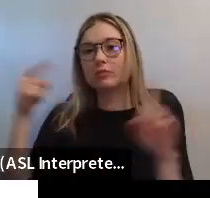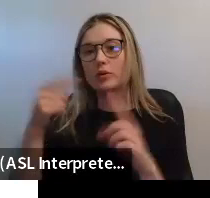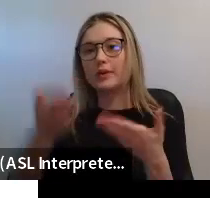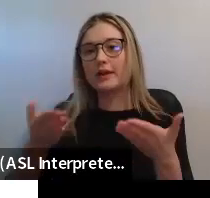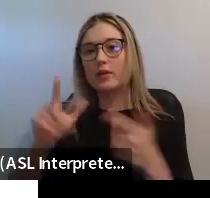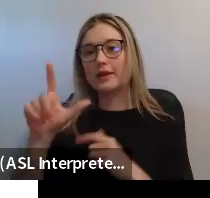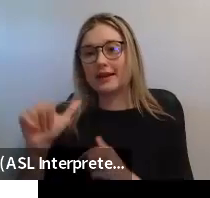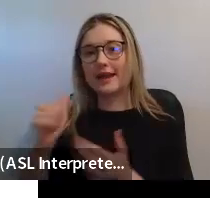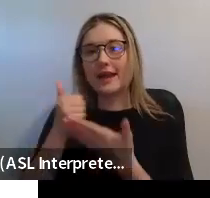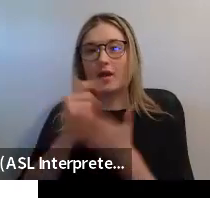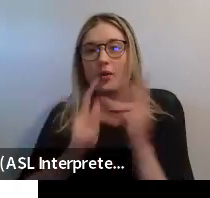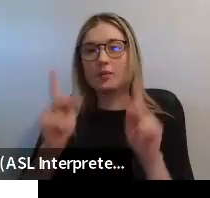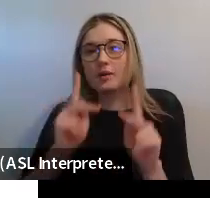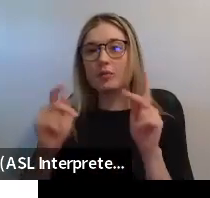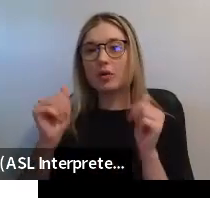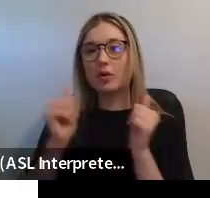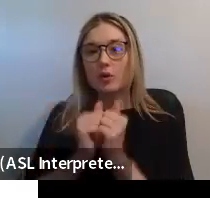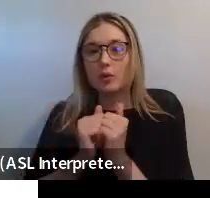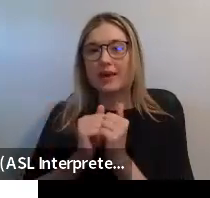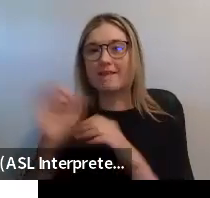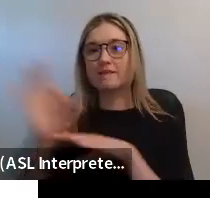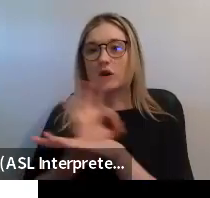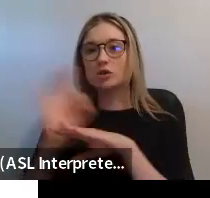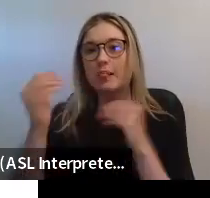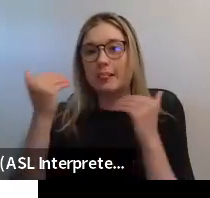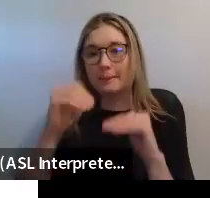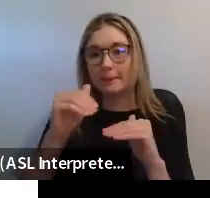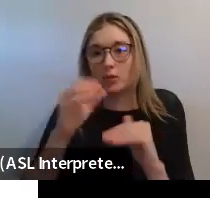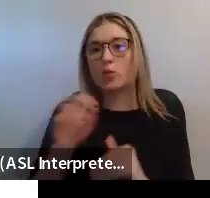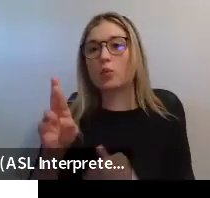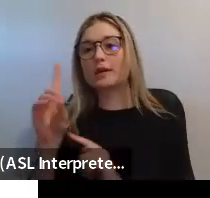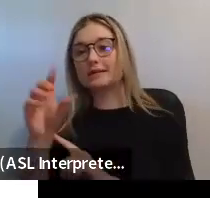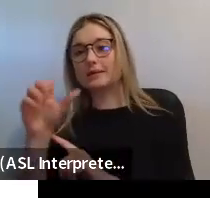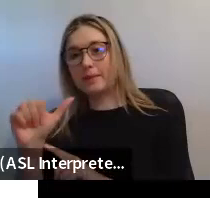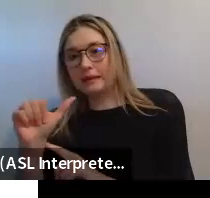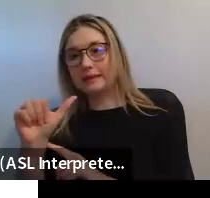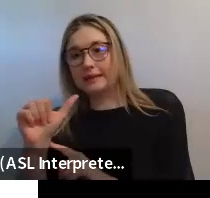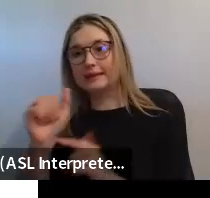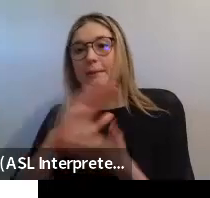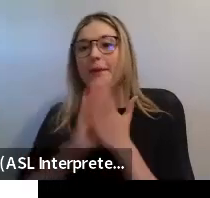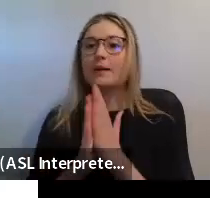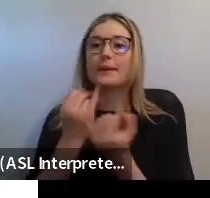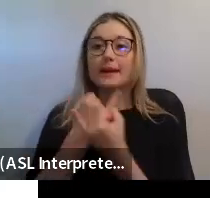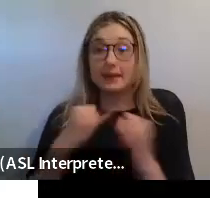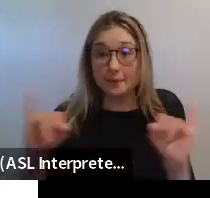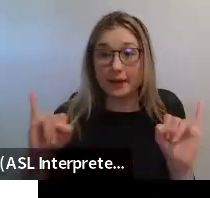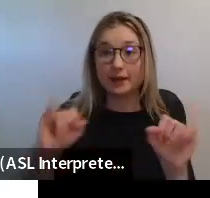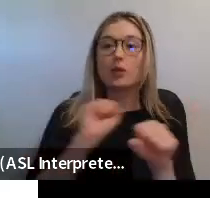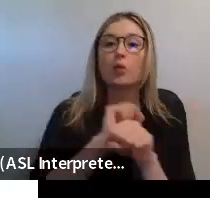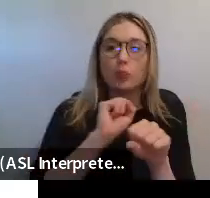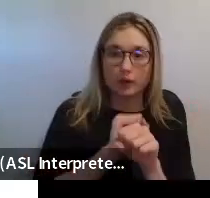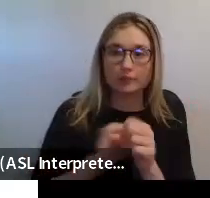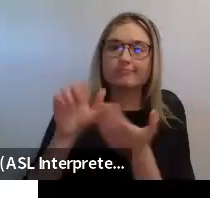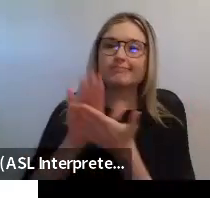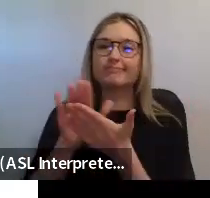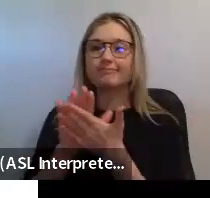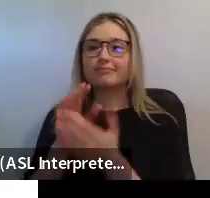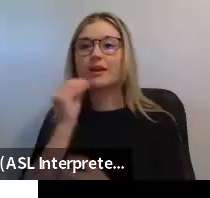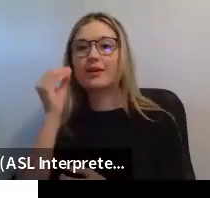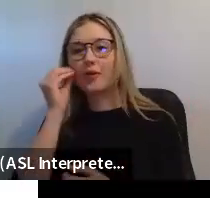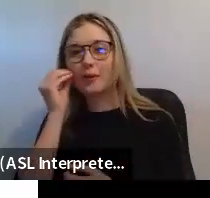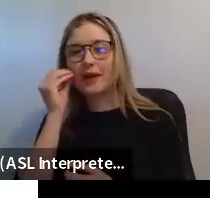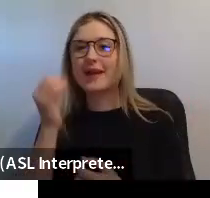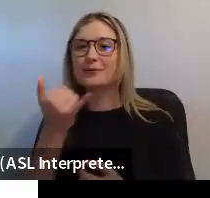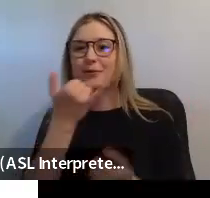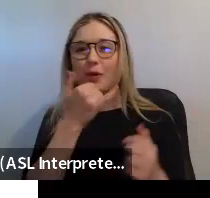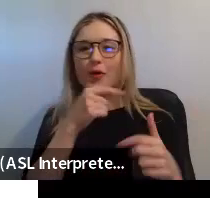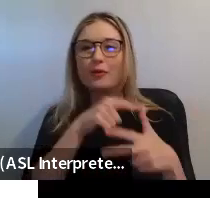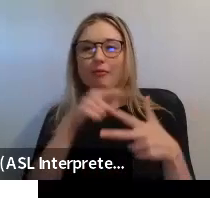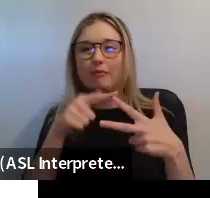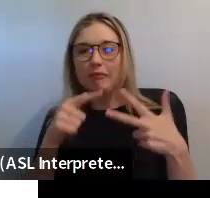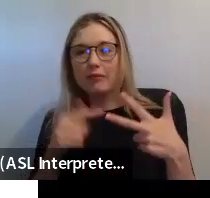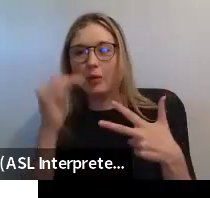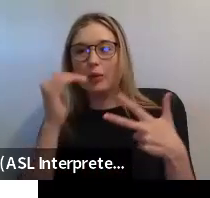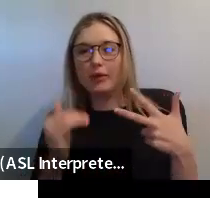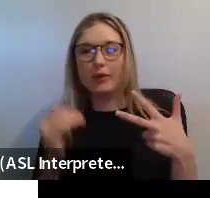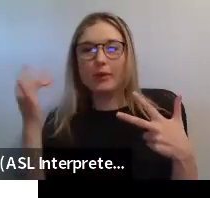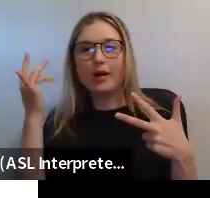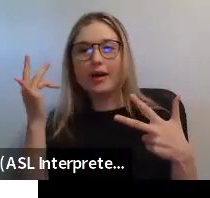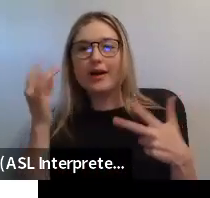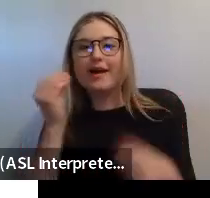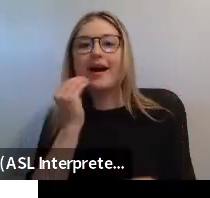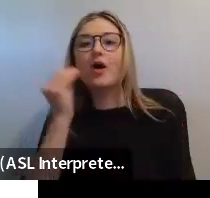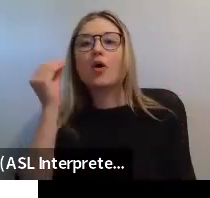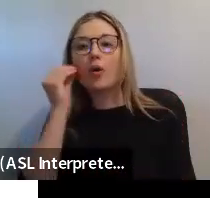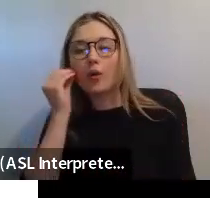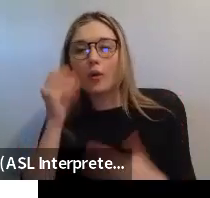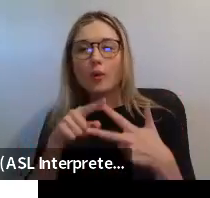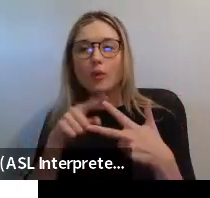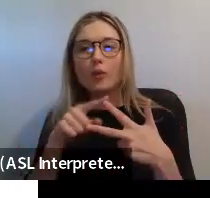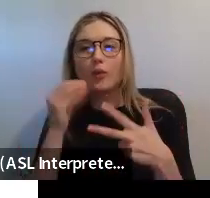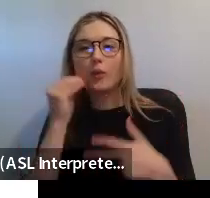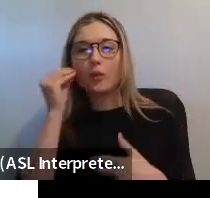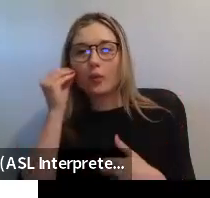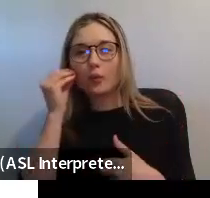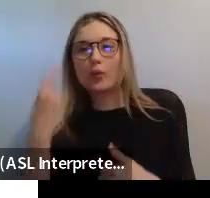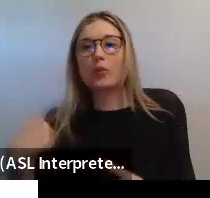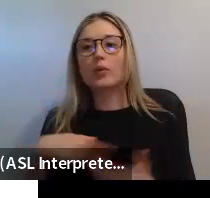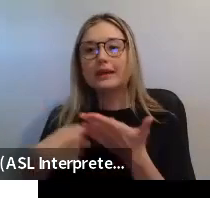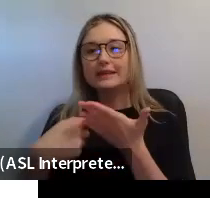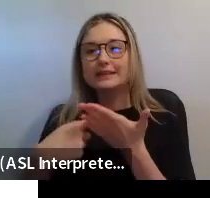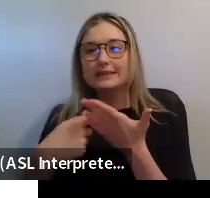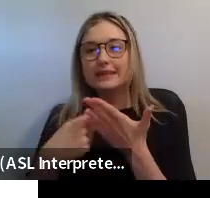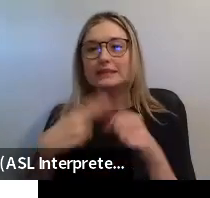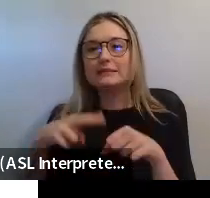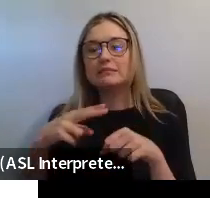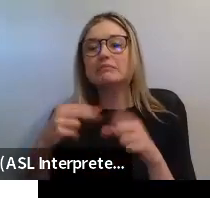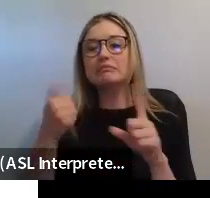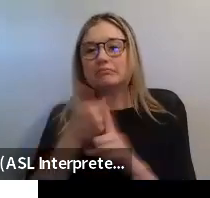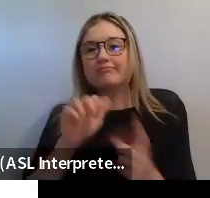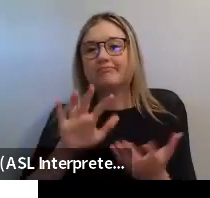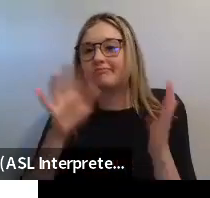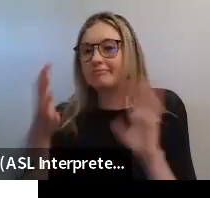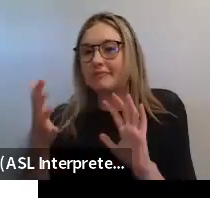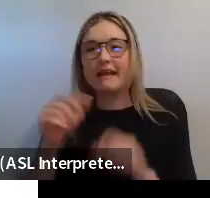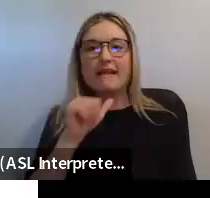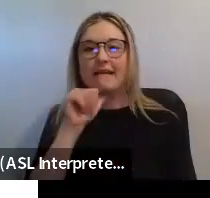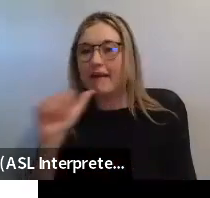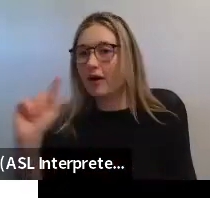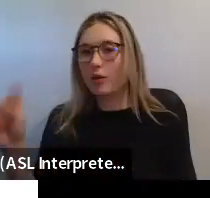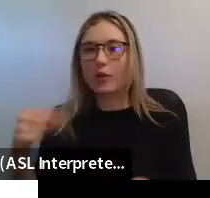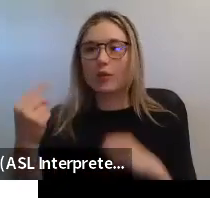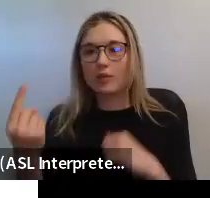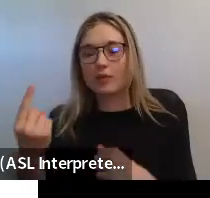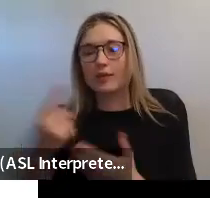Relatively doing the same thing. However, our mission in Louisiana is to help people of all ages with functional limitations or disabilities, gain independence at work at school and at home, and I said, those out of order on purpose, because at home is when we talk about natural disasters we are